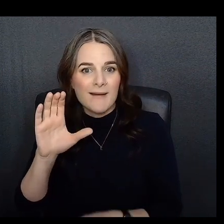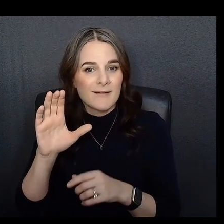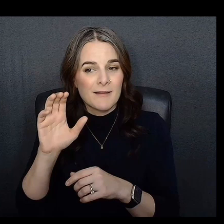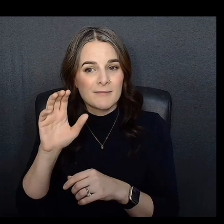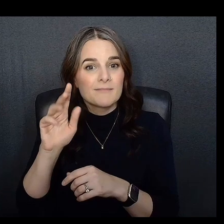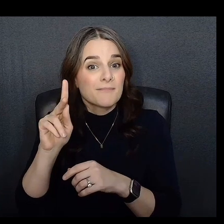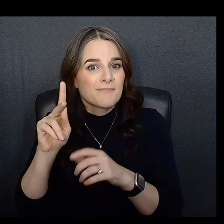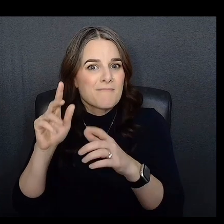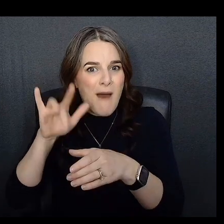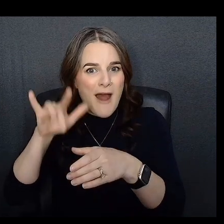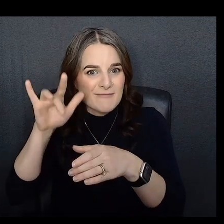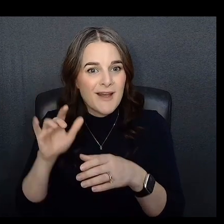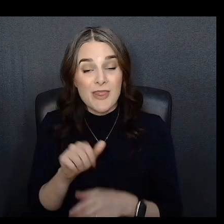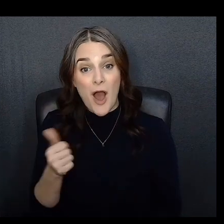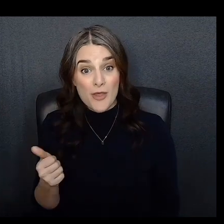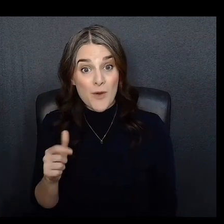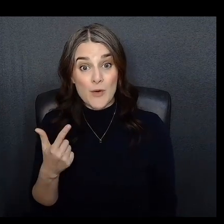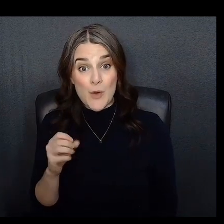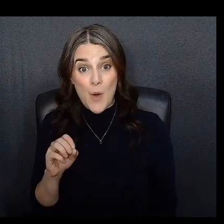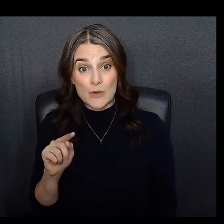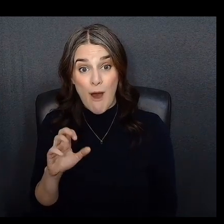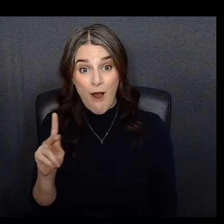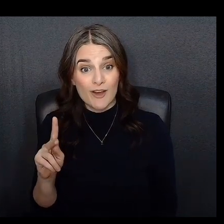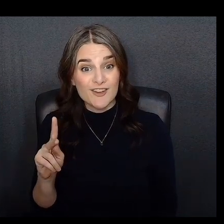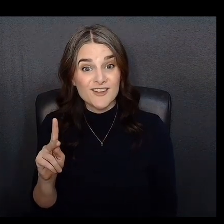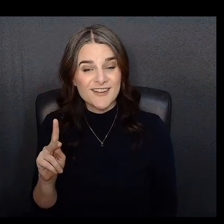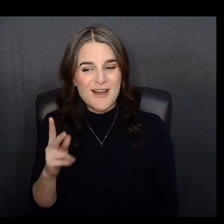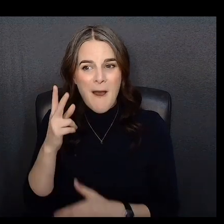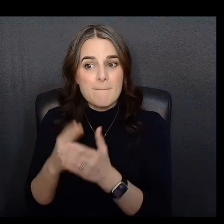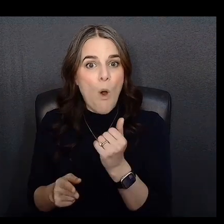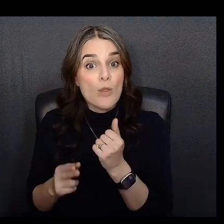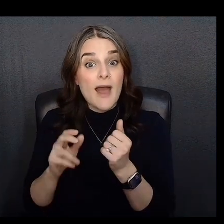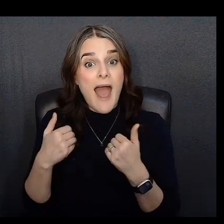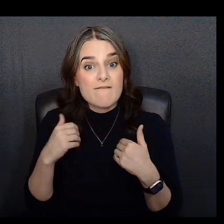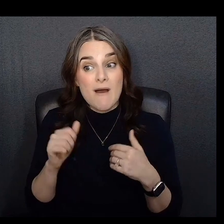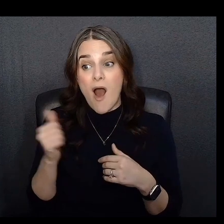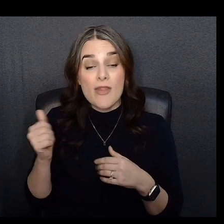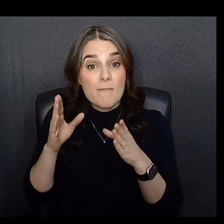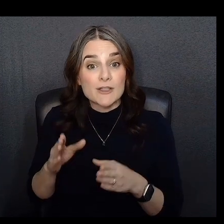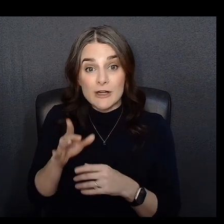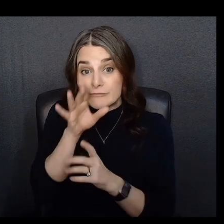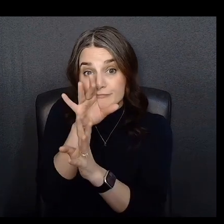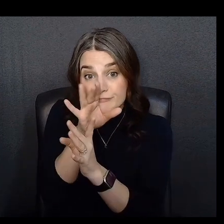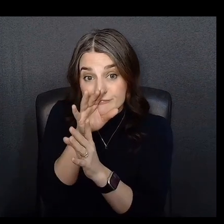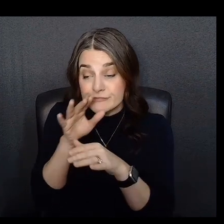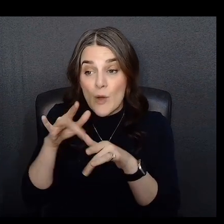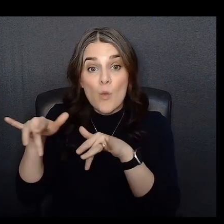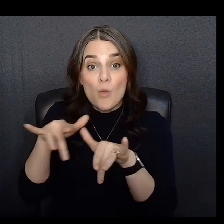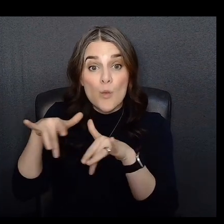talk, these are both devices where you record someone else's speech, and then when you press the button